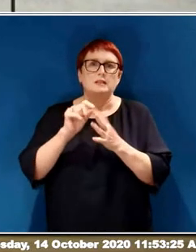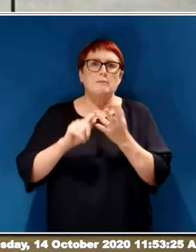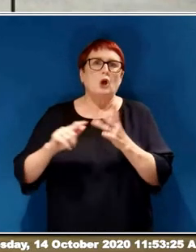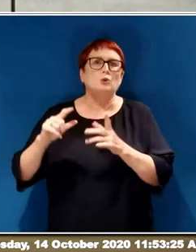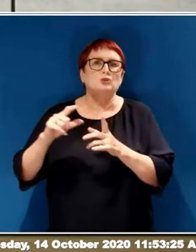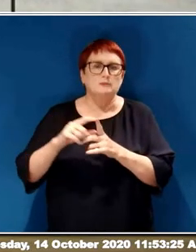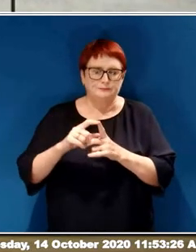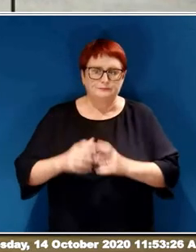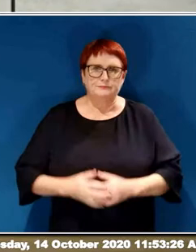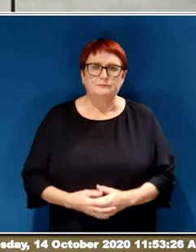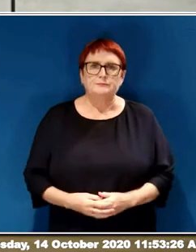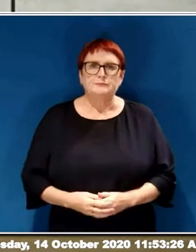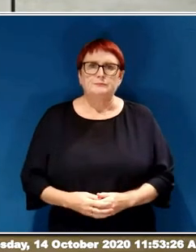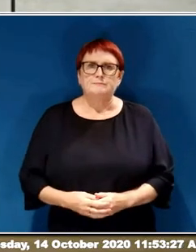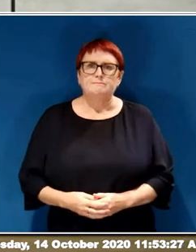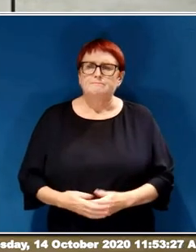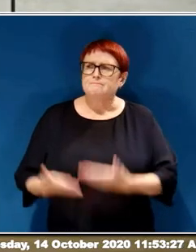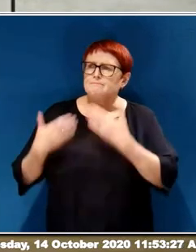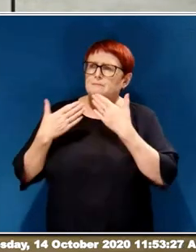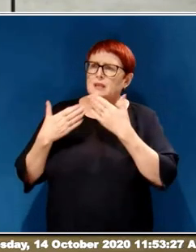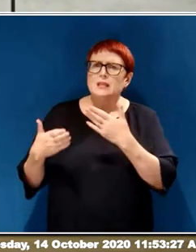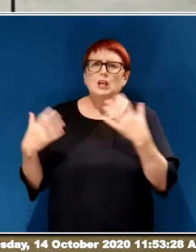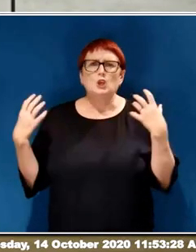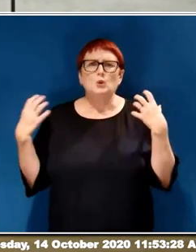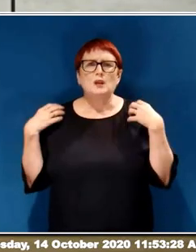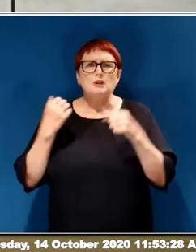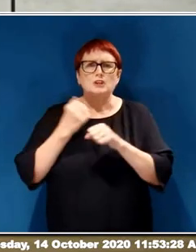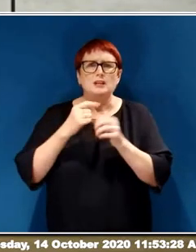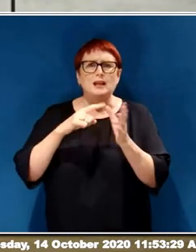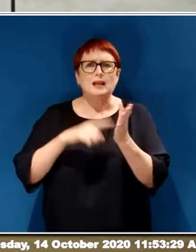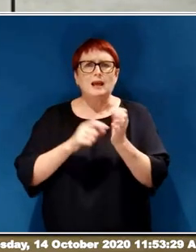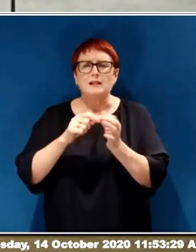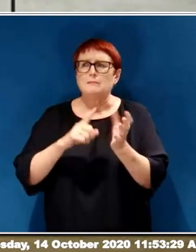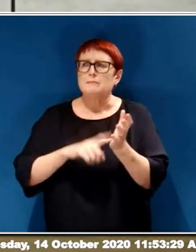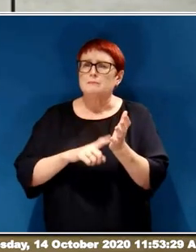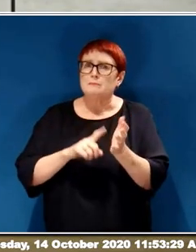requested I note, and in the interest of abundant transparency, the following.